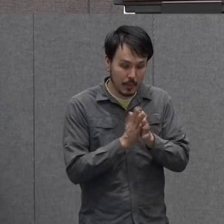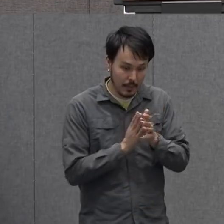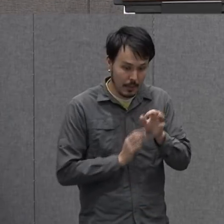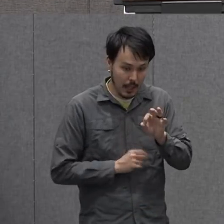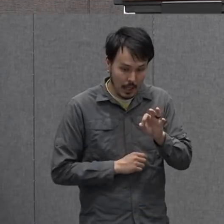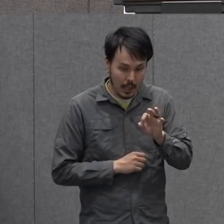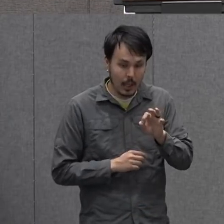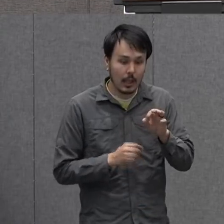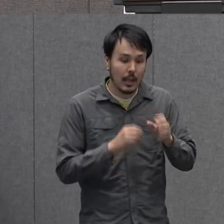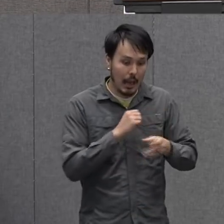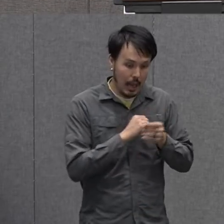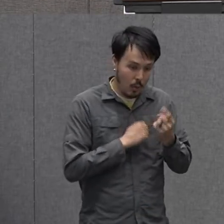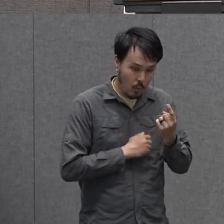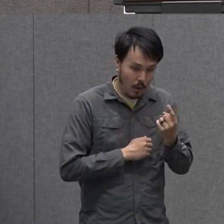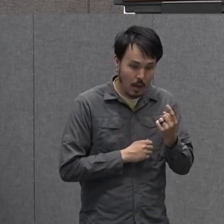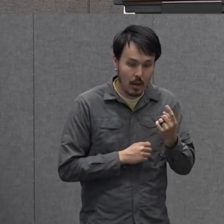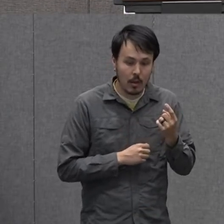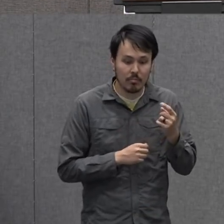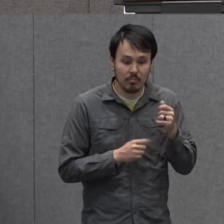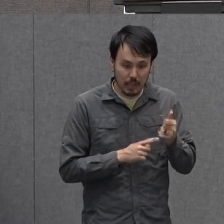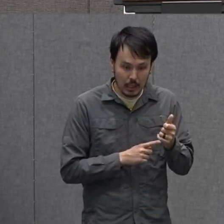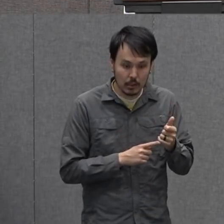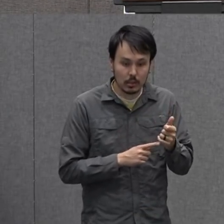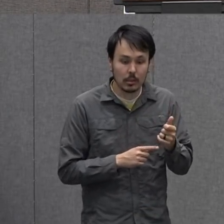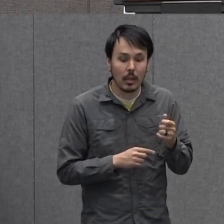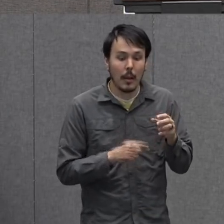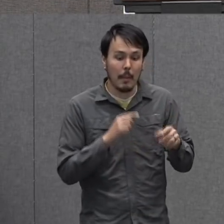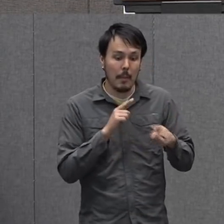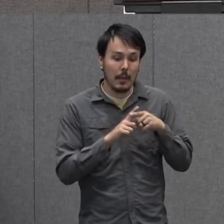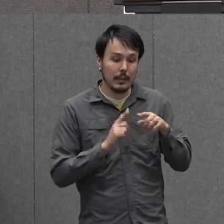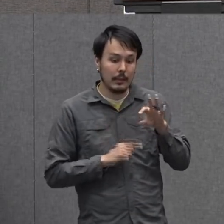And two more, and 90 plus 12 would be 102.